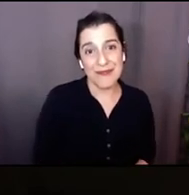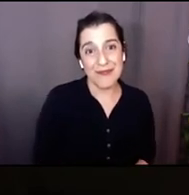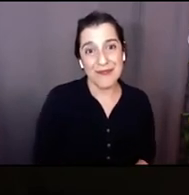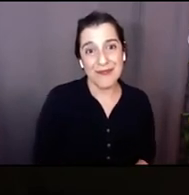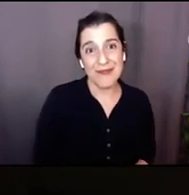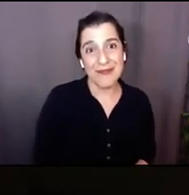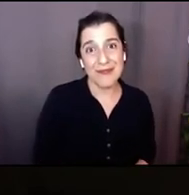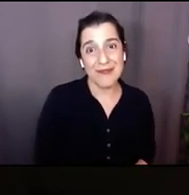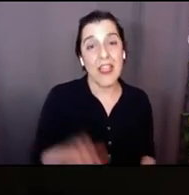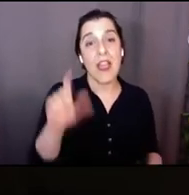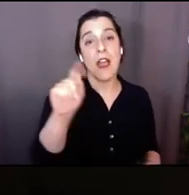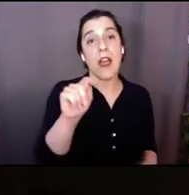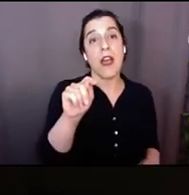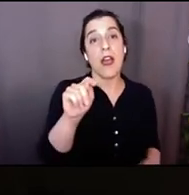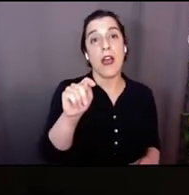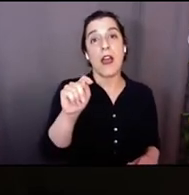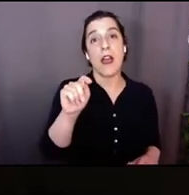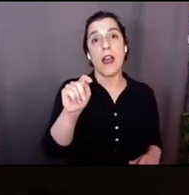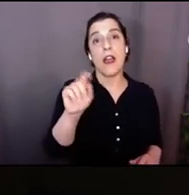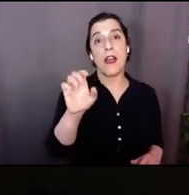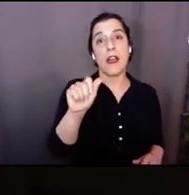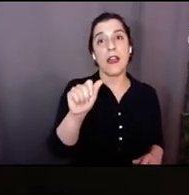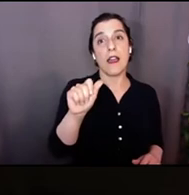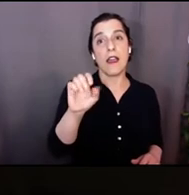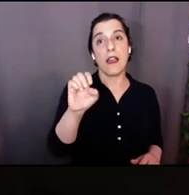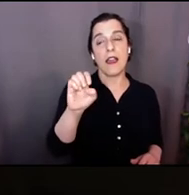I do want to kind of come back to your question about yeah,